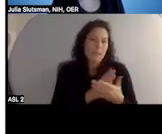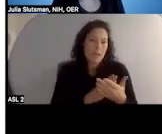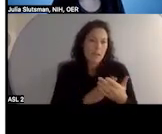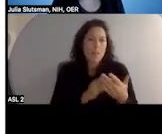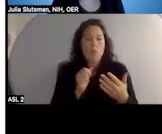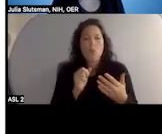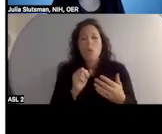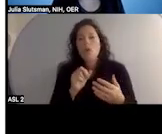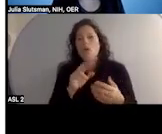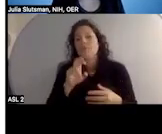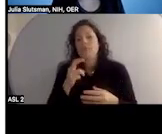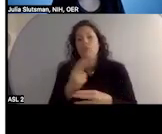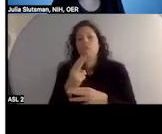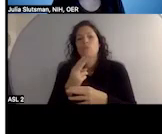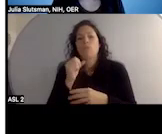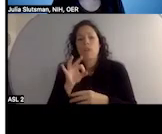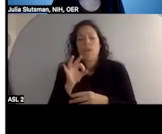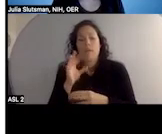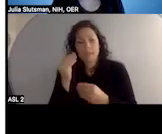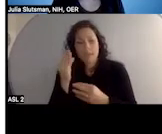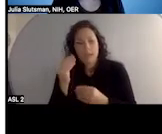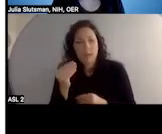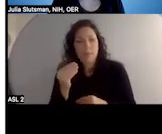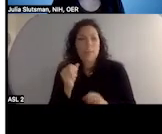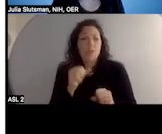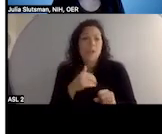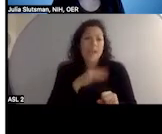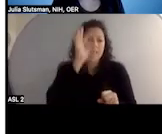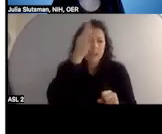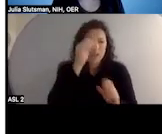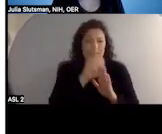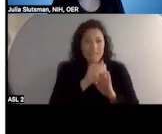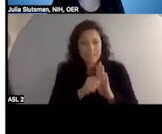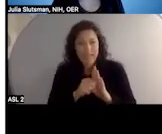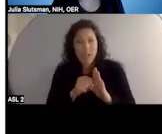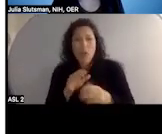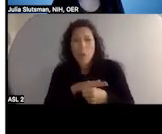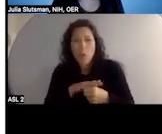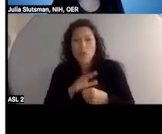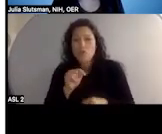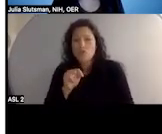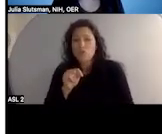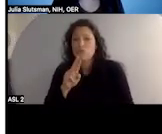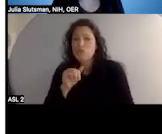Additionally, there might be applicable federal, state, local or Tribal laws, regulations or policies that prohibit disclosure,